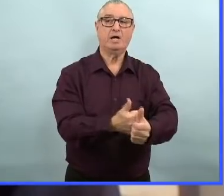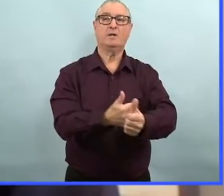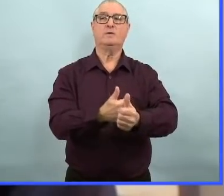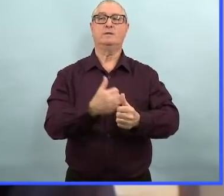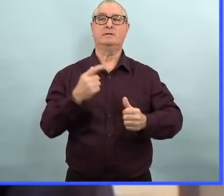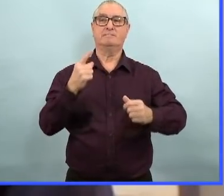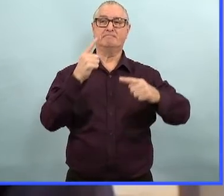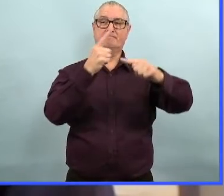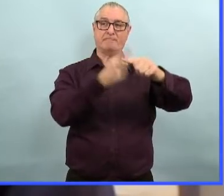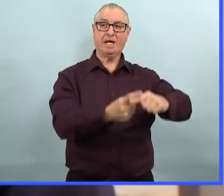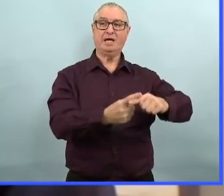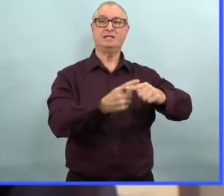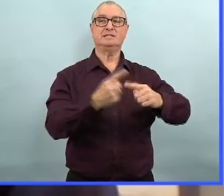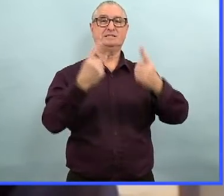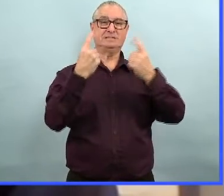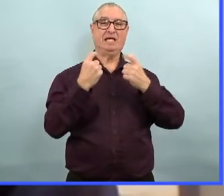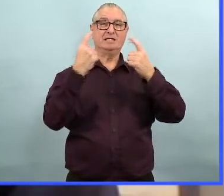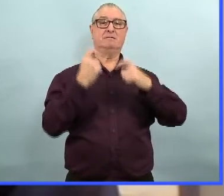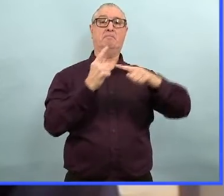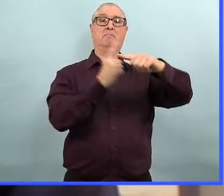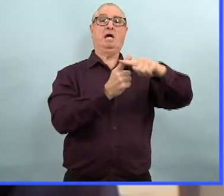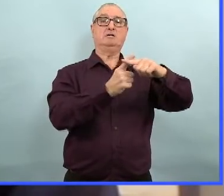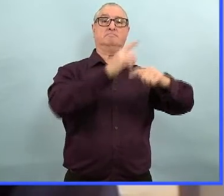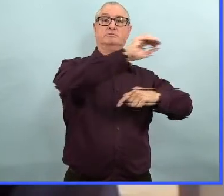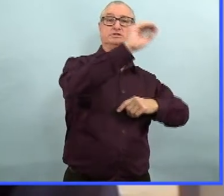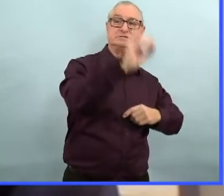just change your actions now to decrease the amount of contacts you have